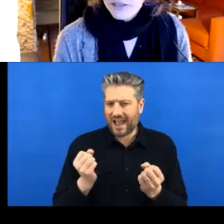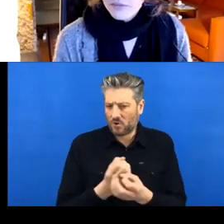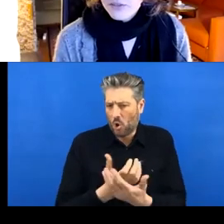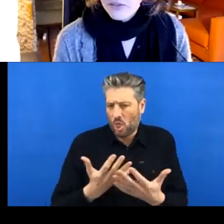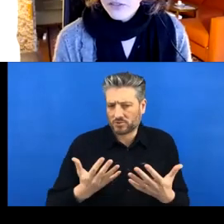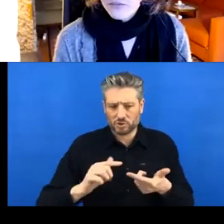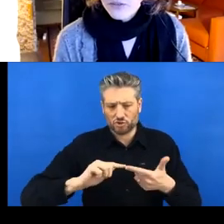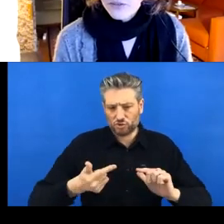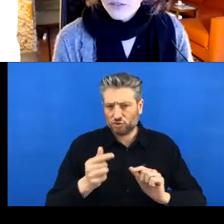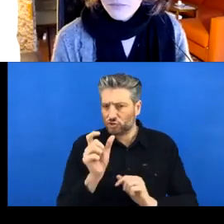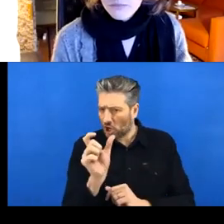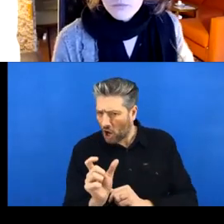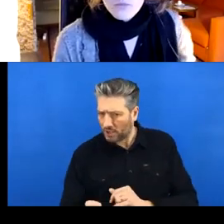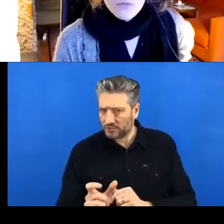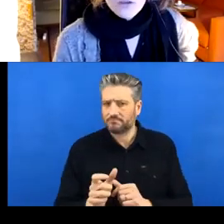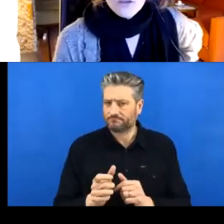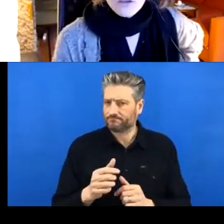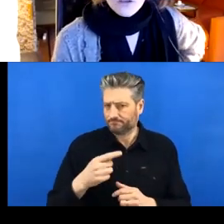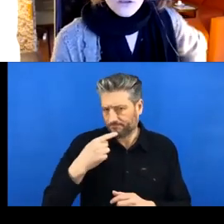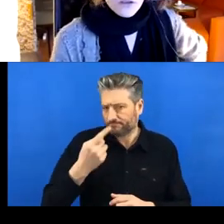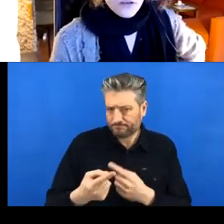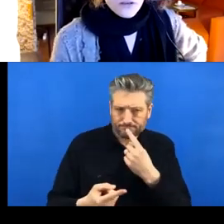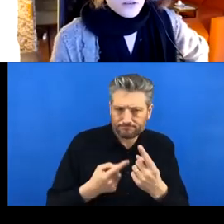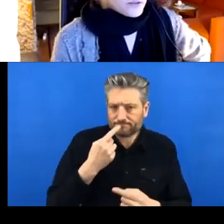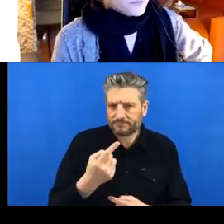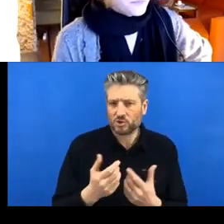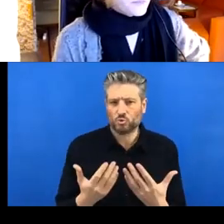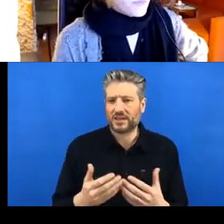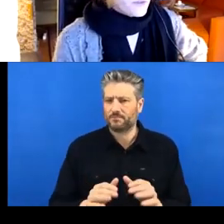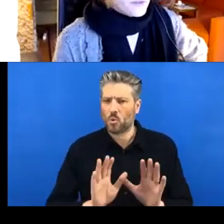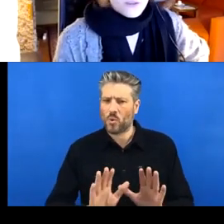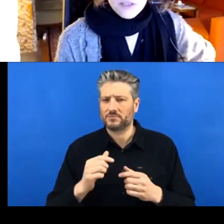be on the screen most of the time. [https://freyawatkins.github.io/r-ladies-cov_github] Okay.